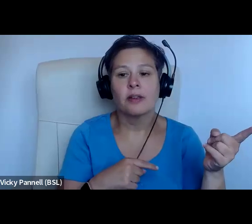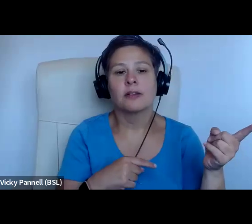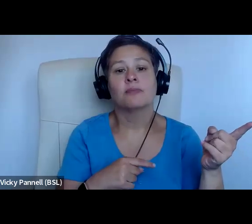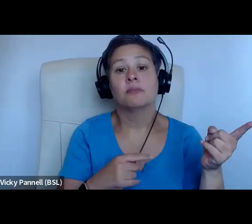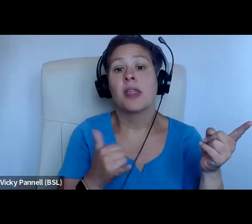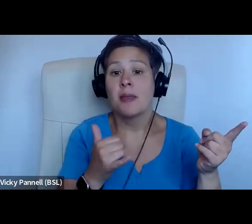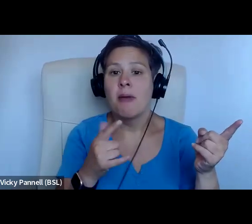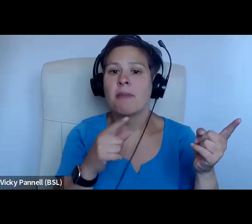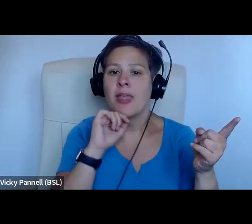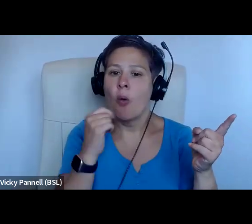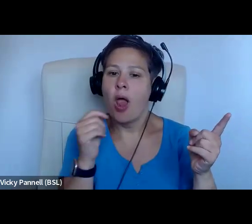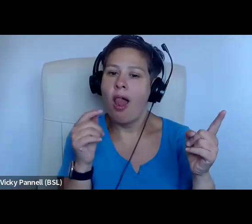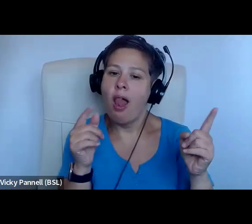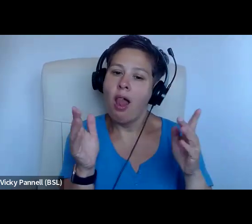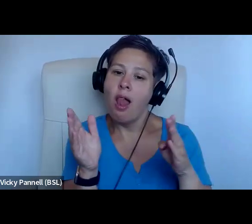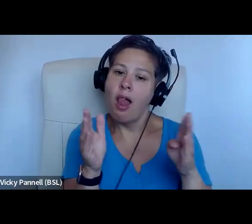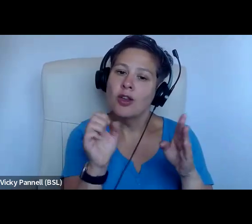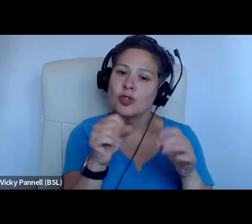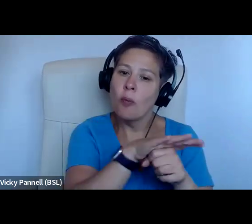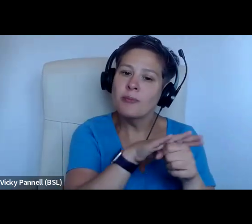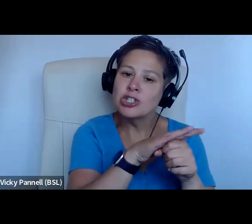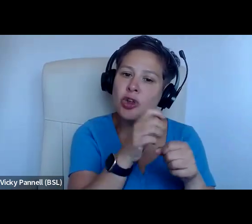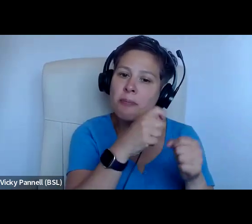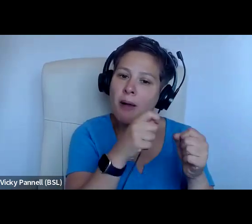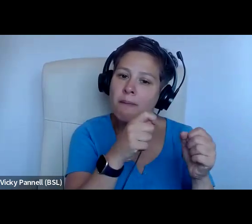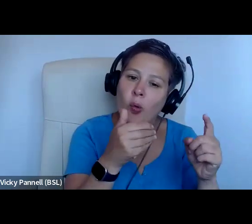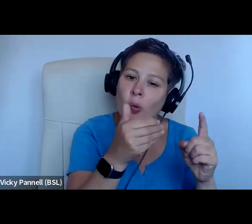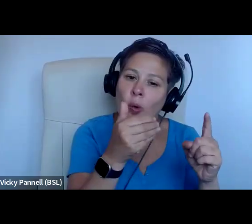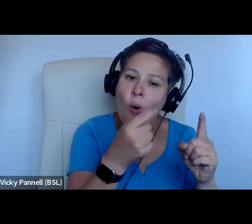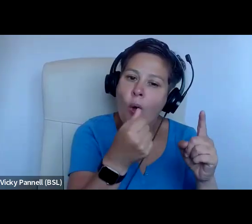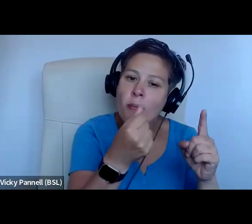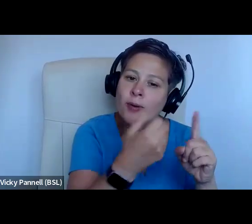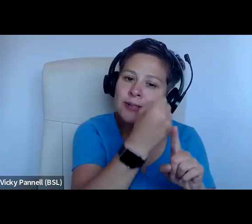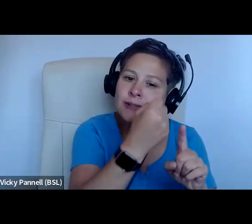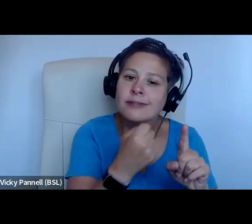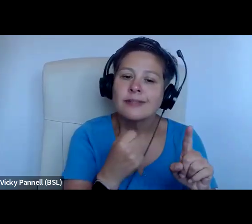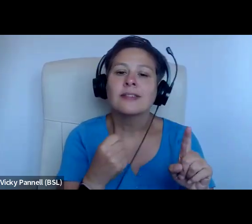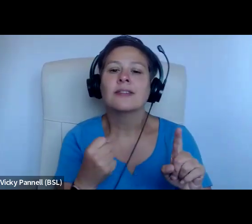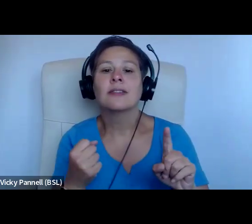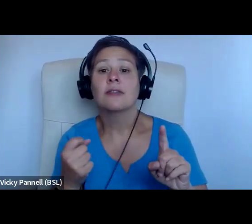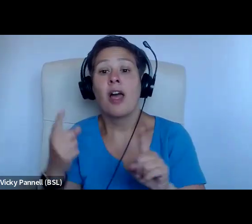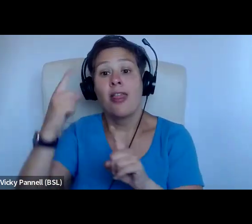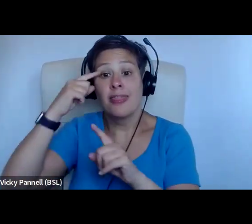I think of the approach as a little bit different where for the most part, the audience for the recommendation really is